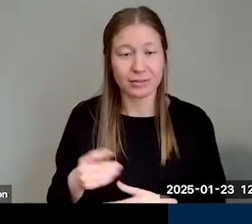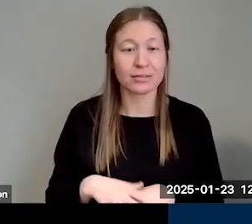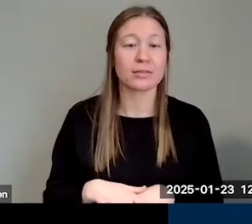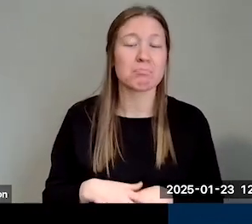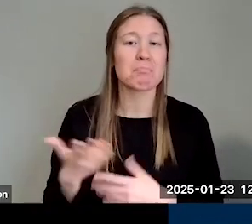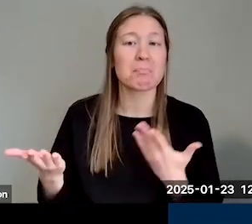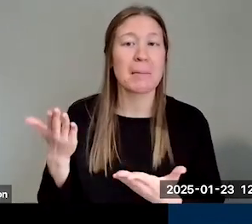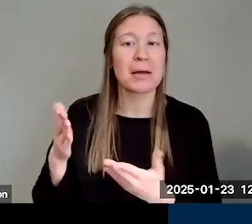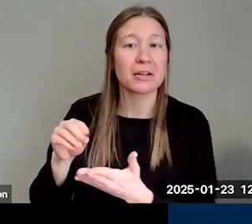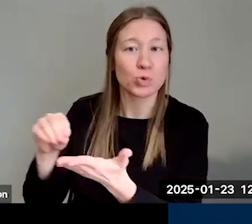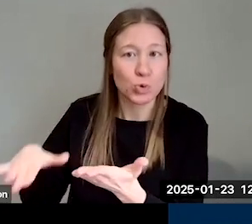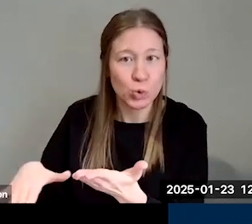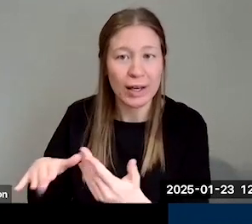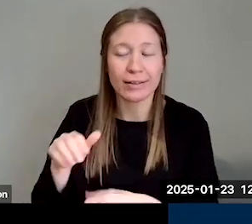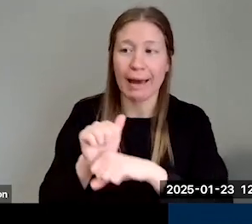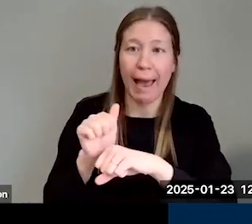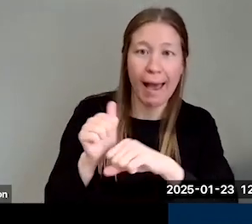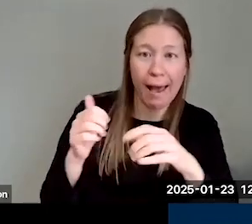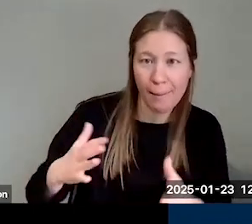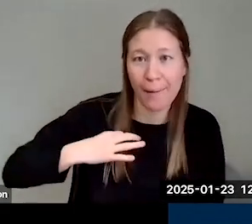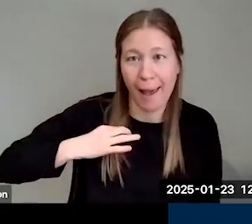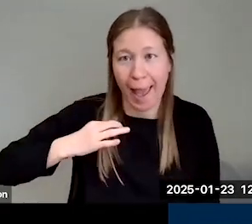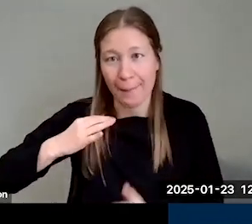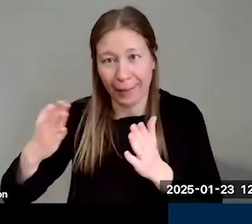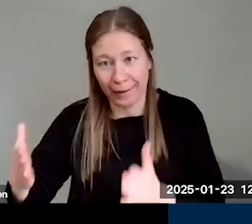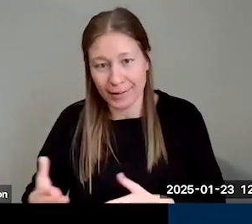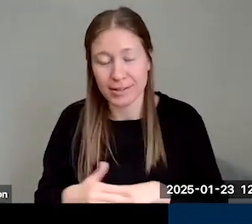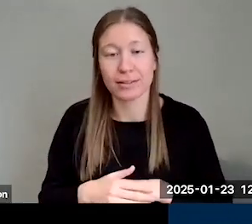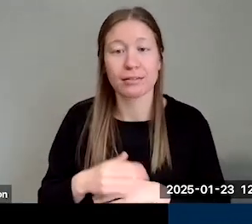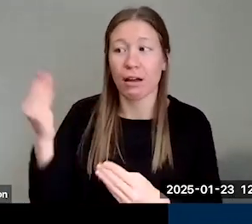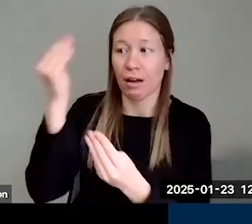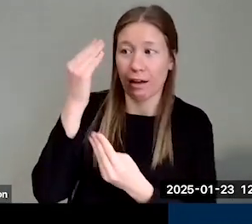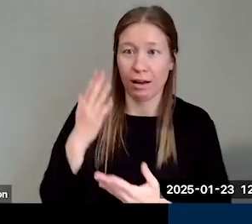to disclose a disability, it's imperative that supervisors,